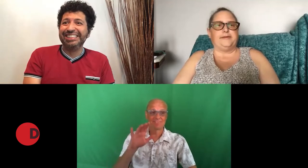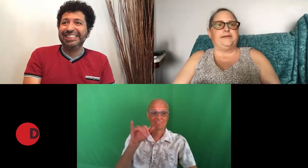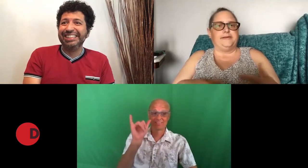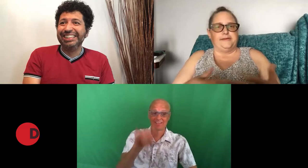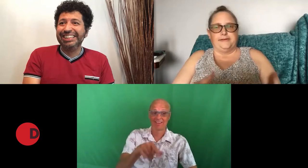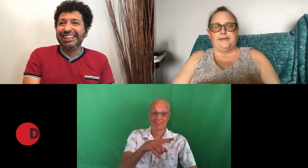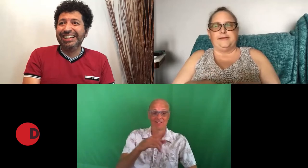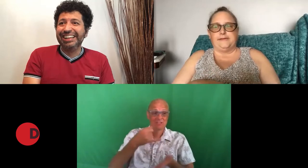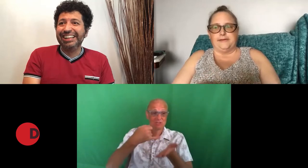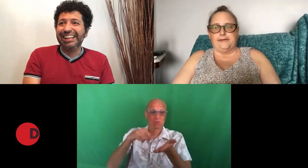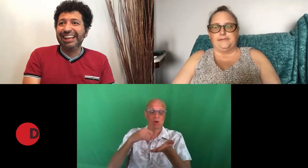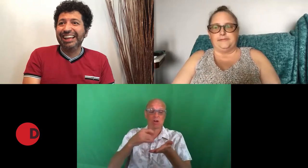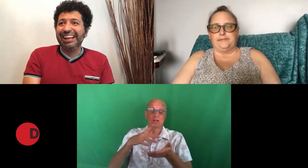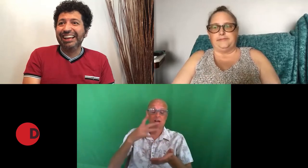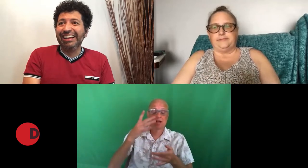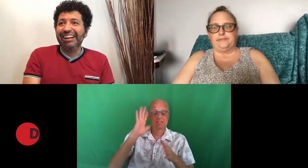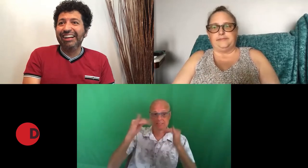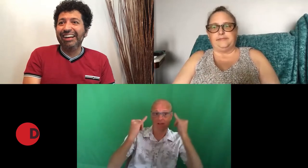[ROBERT]: Juan's ideas...